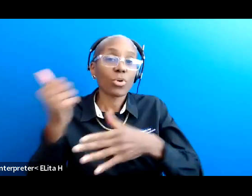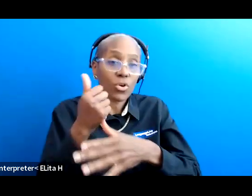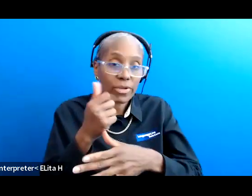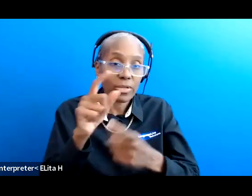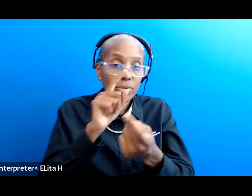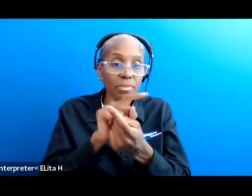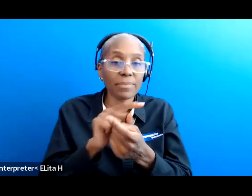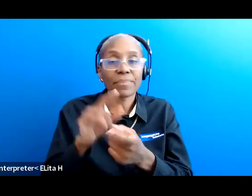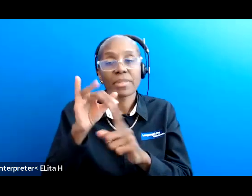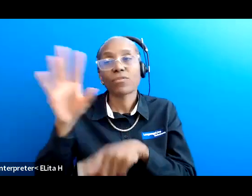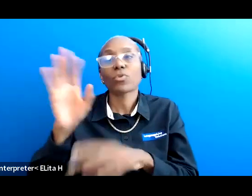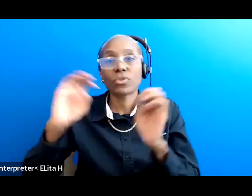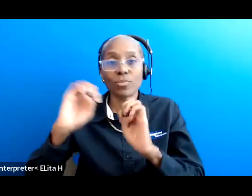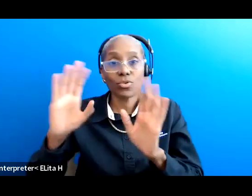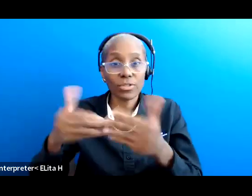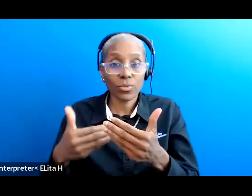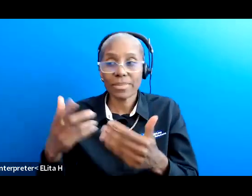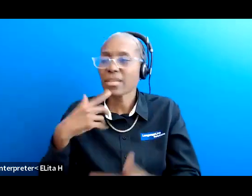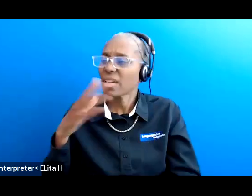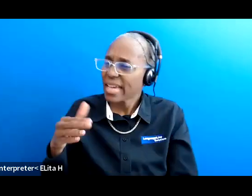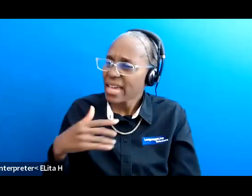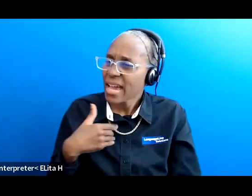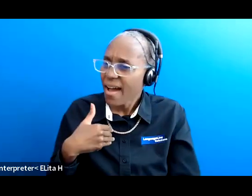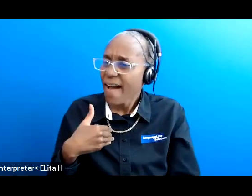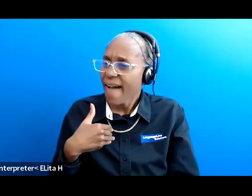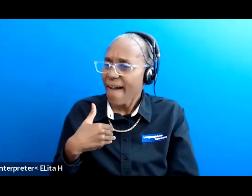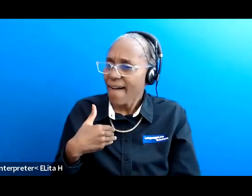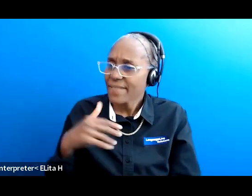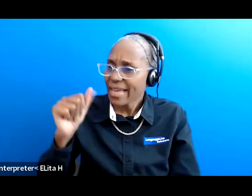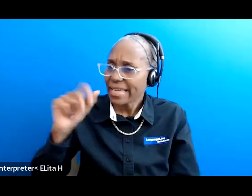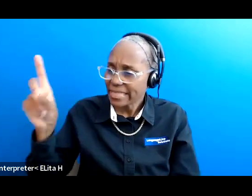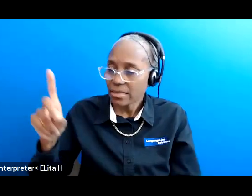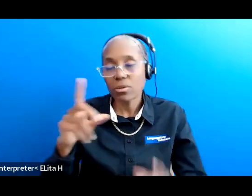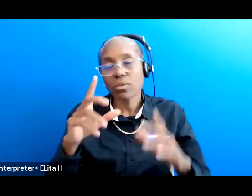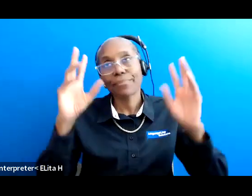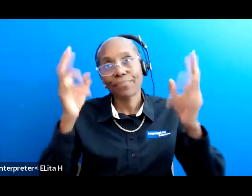If you go to the emergency room and say, I suffer from AD or autonomic dysreflexia,